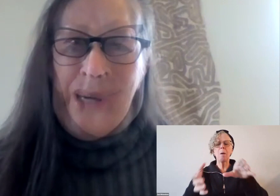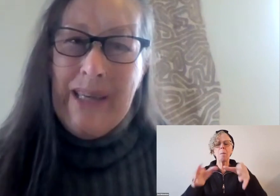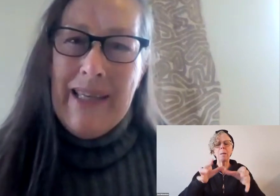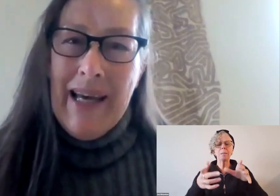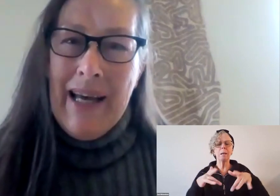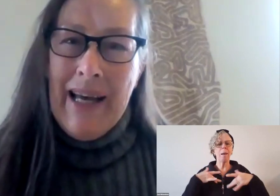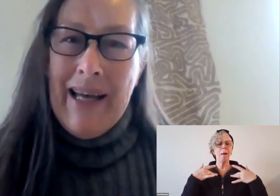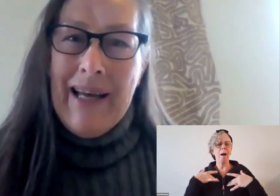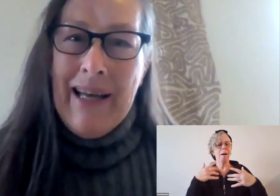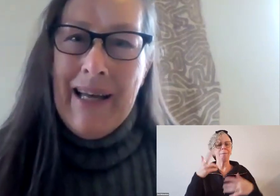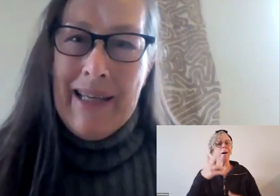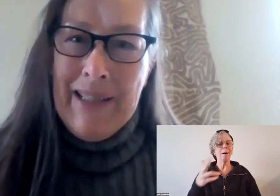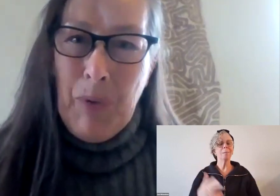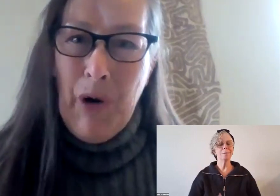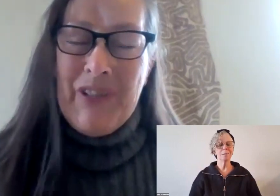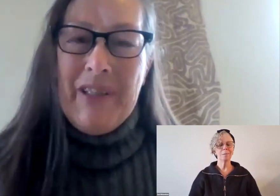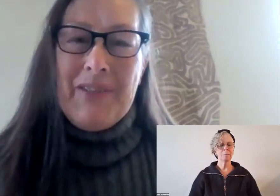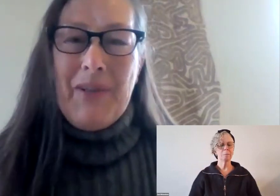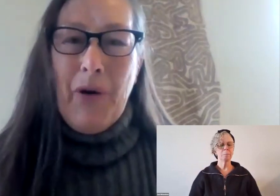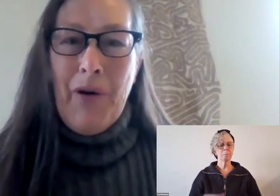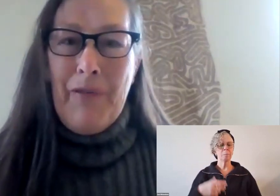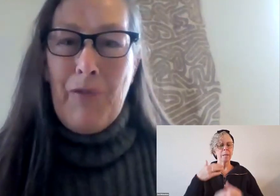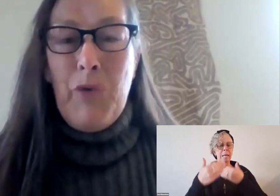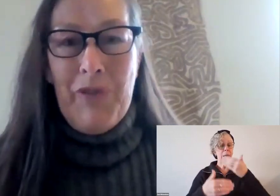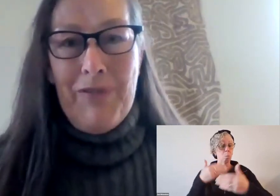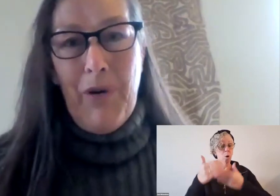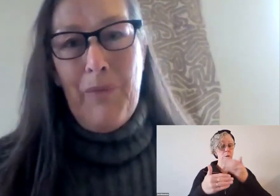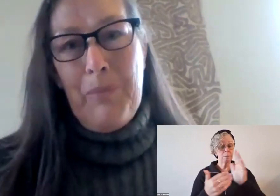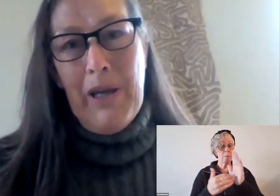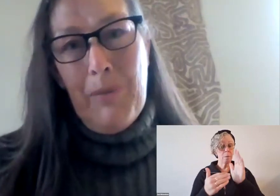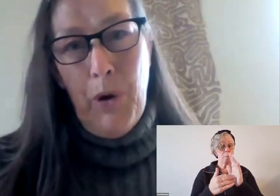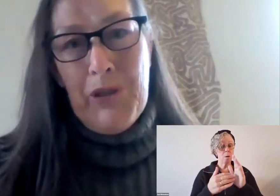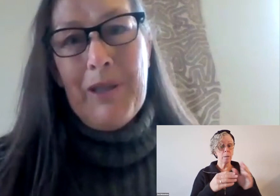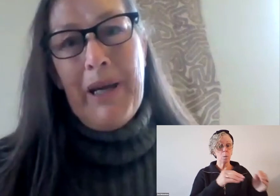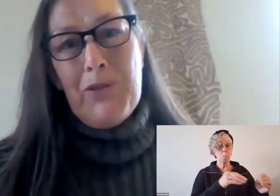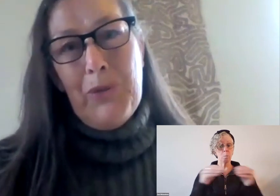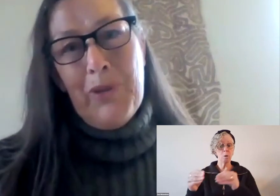We are in the process of moving from being a project-based organisation